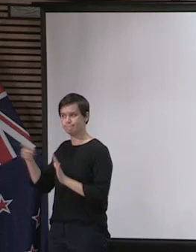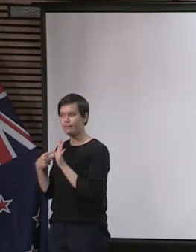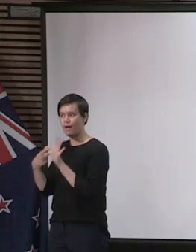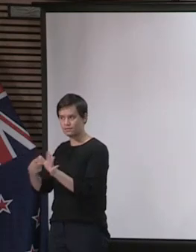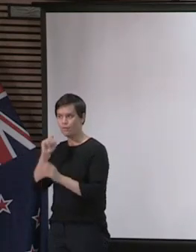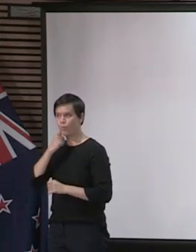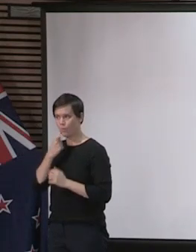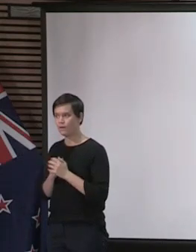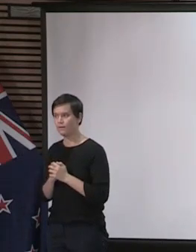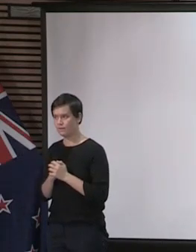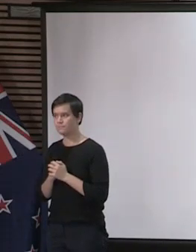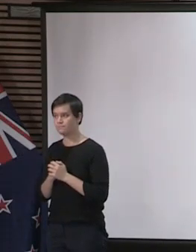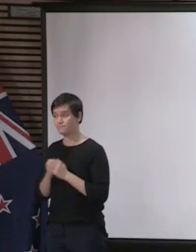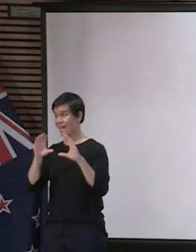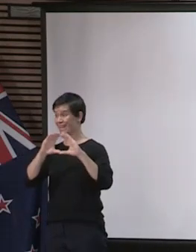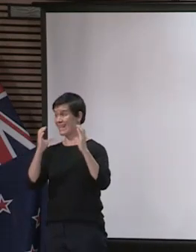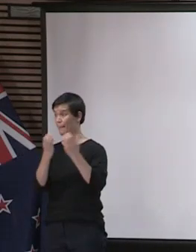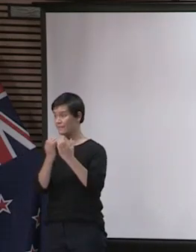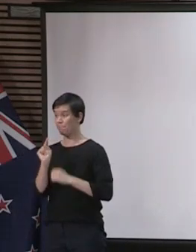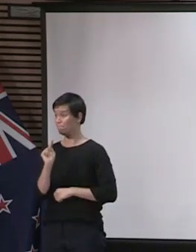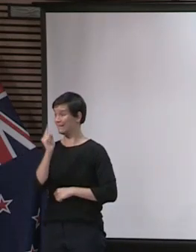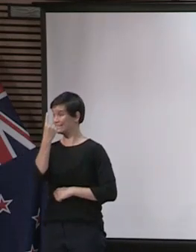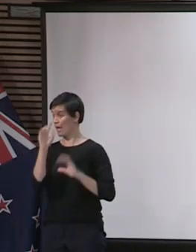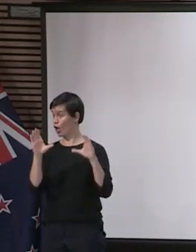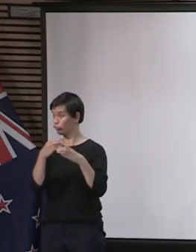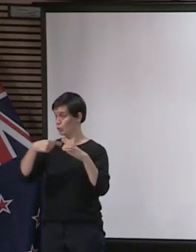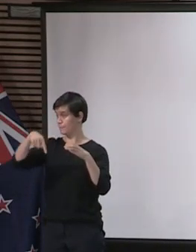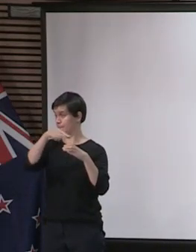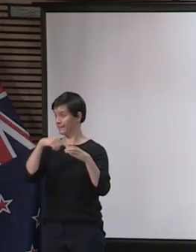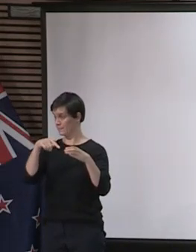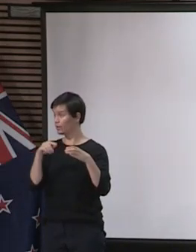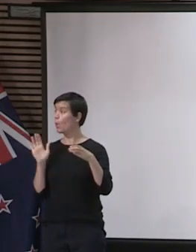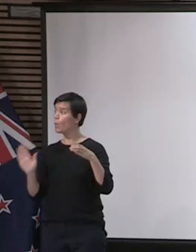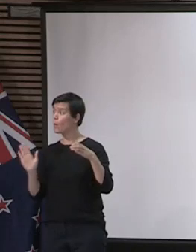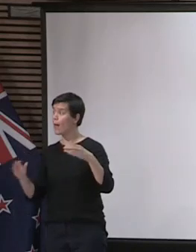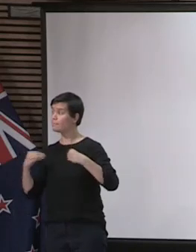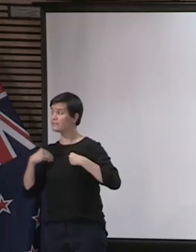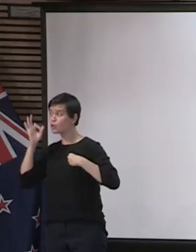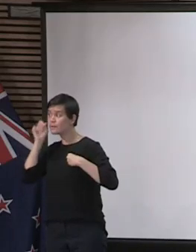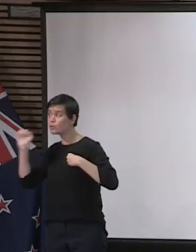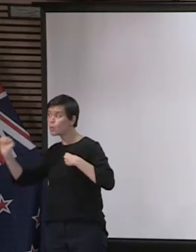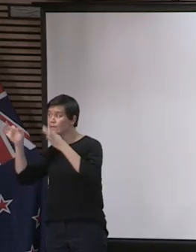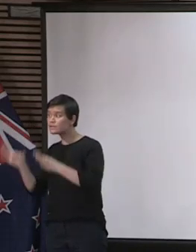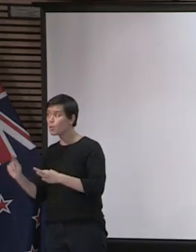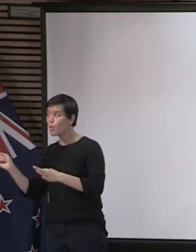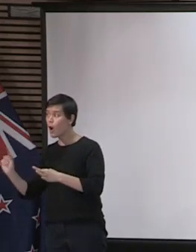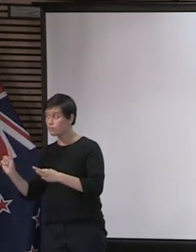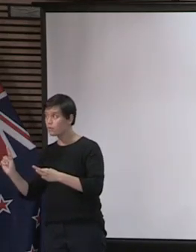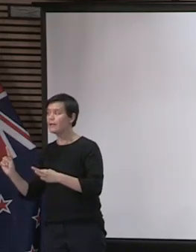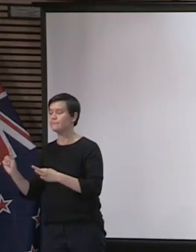Committee to announce. What you will already have heard me say is that Cabinet will